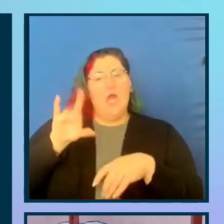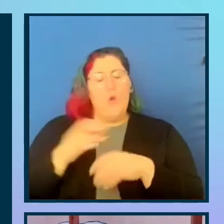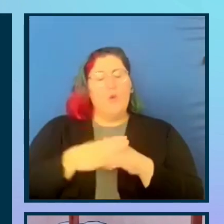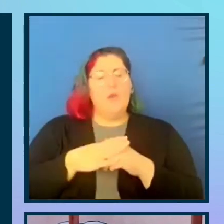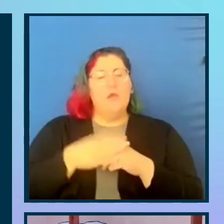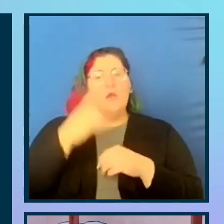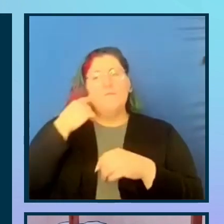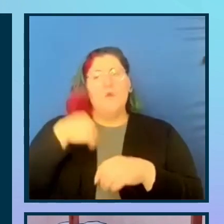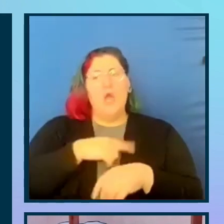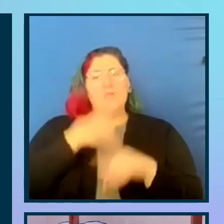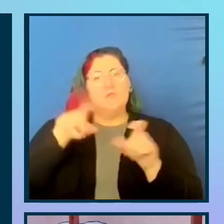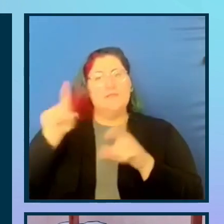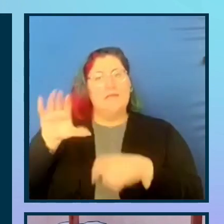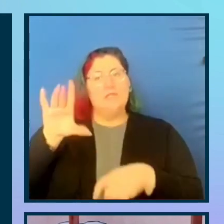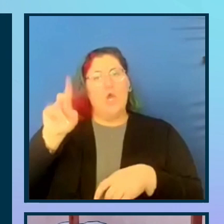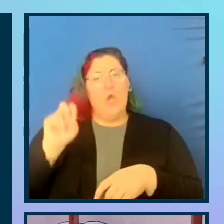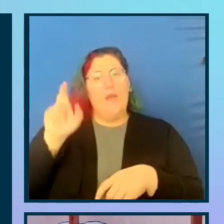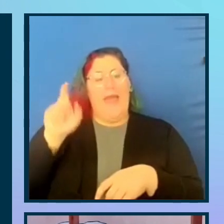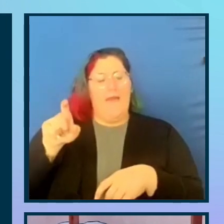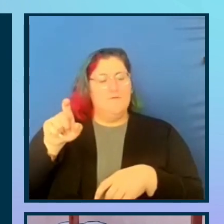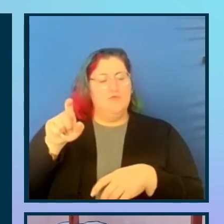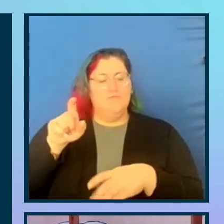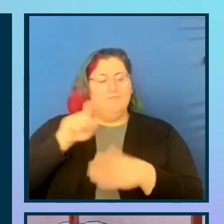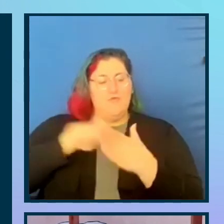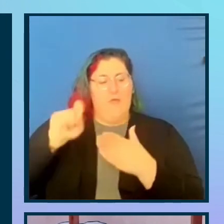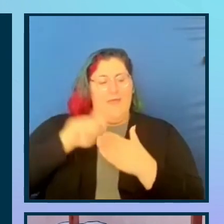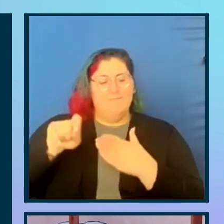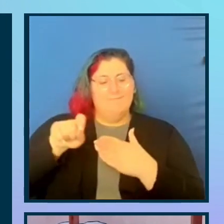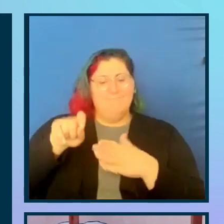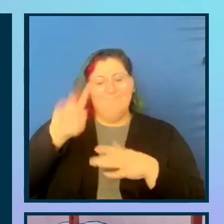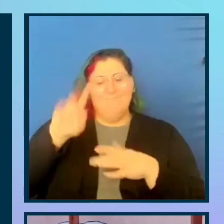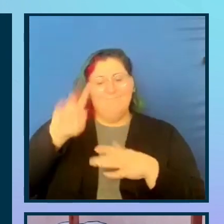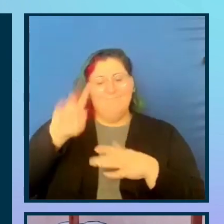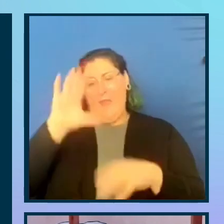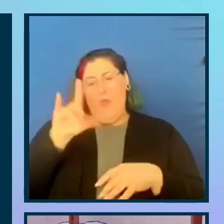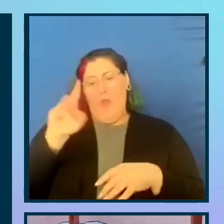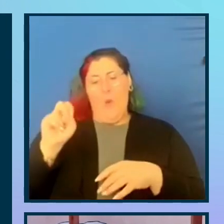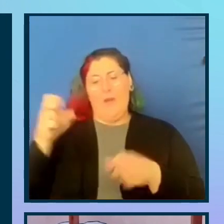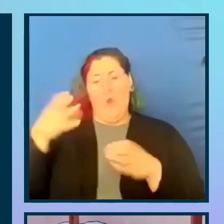that code has to be written, right? In order for us to test a design against a checklist,